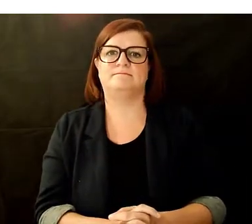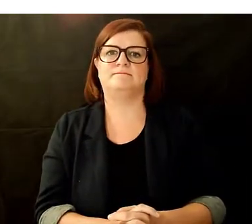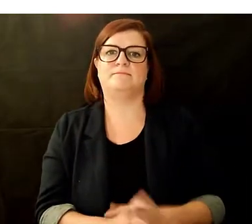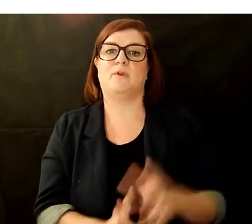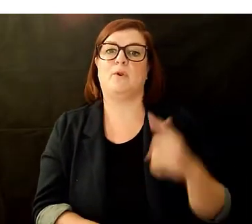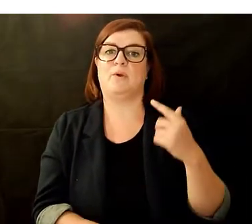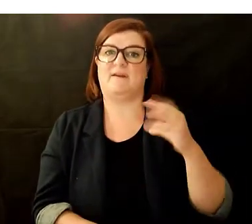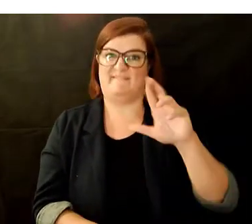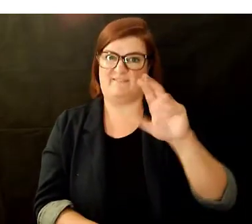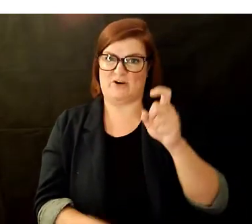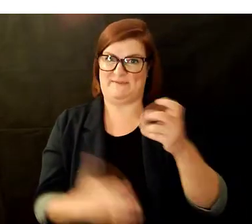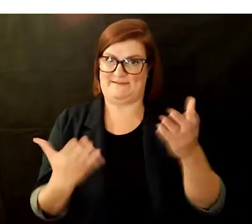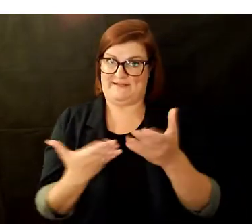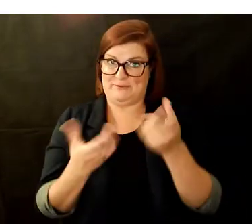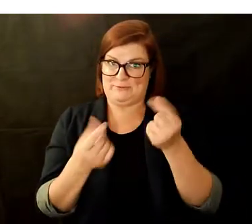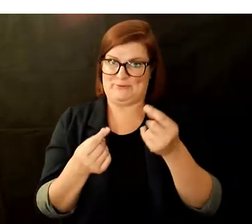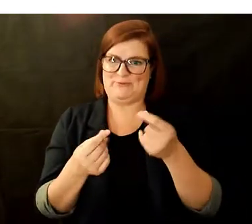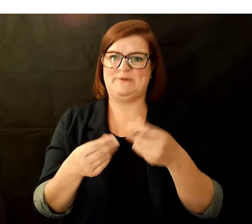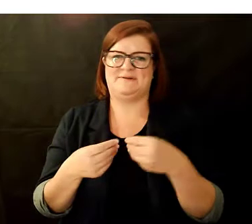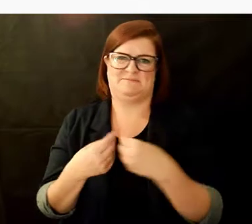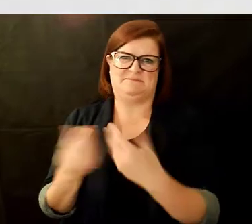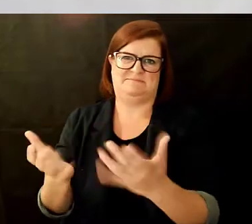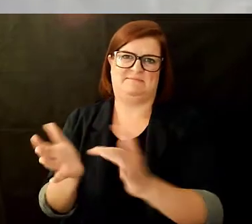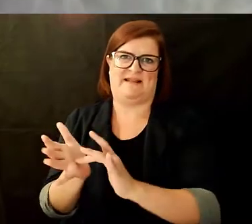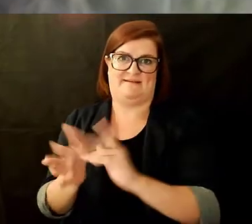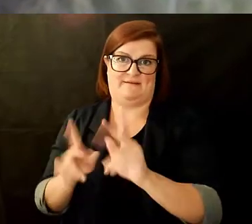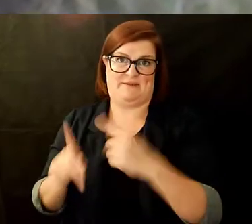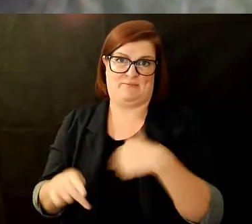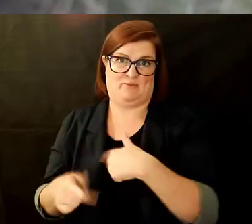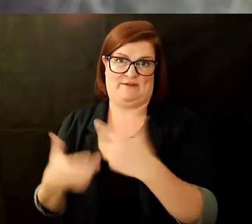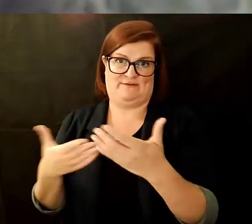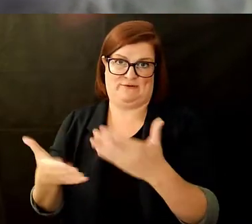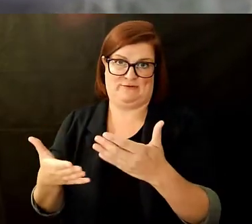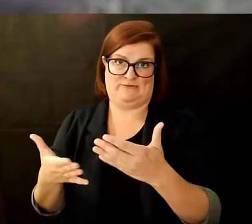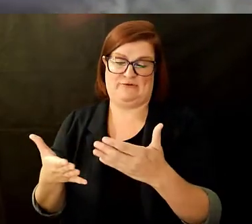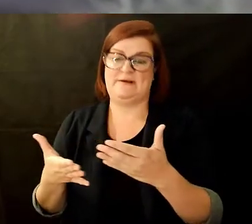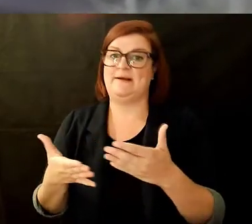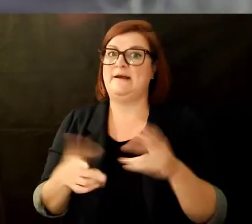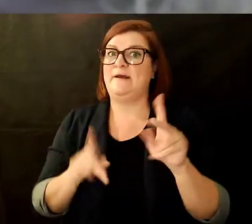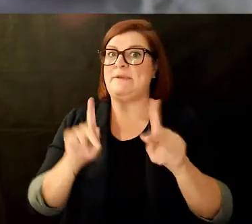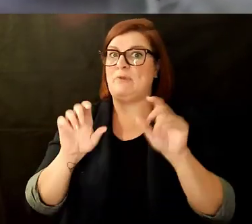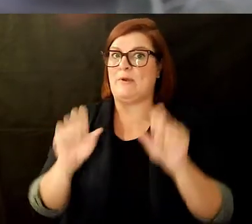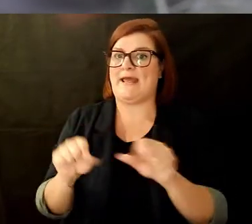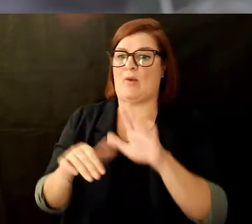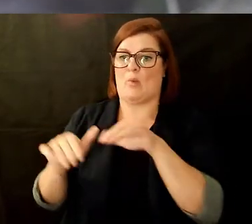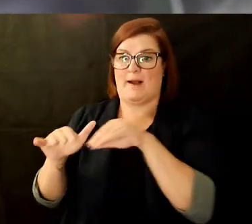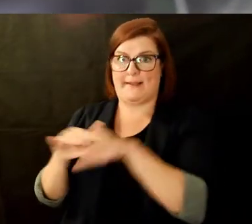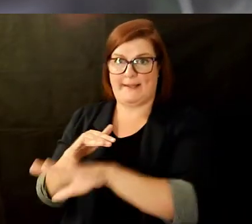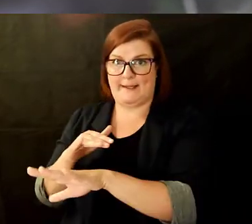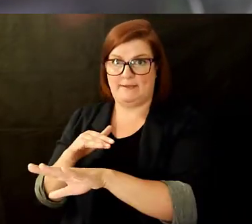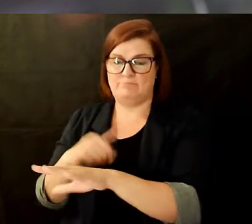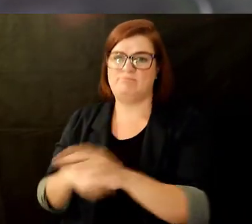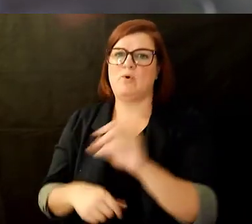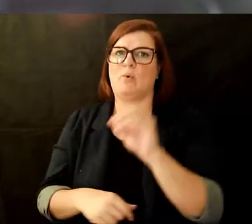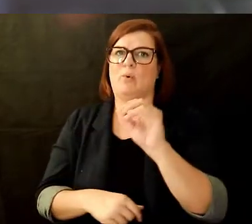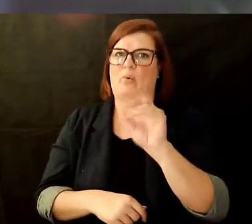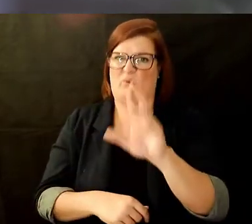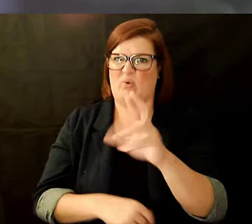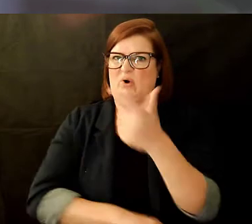The pharmacy supplies medications to the people we serve, both as a walk-in and the injectables